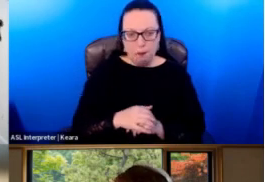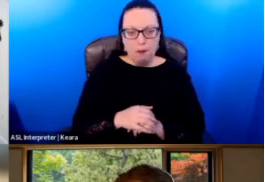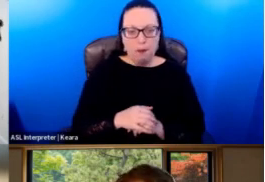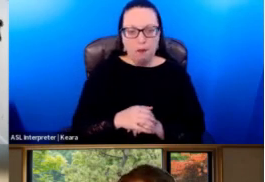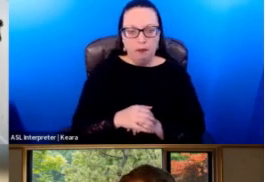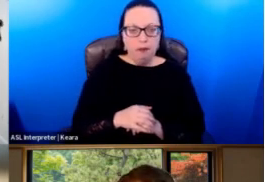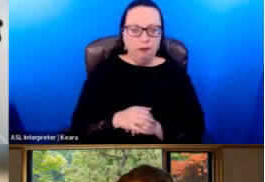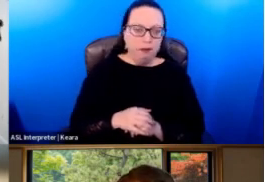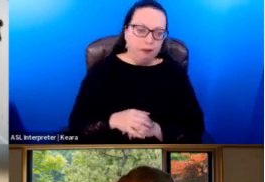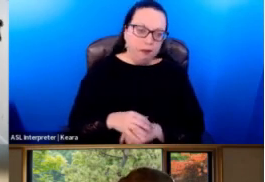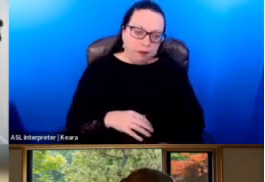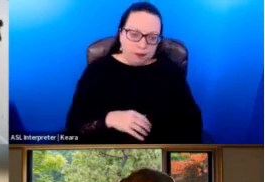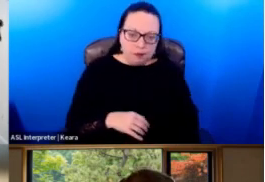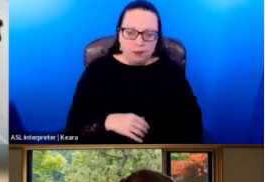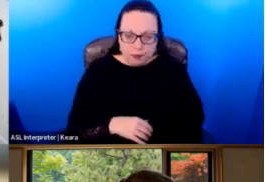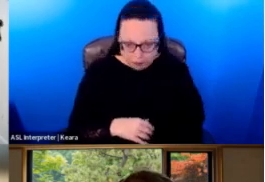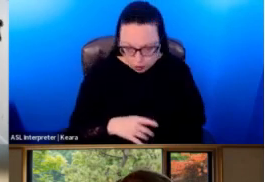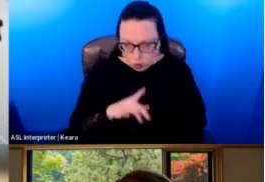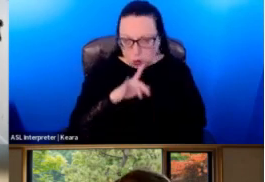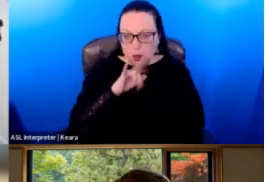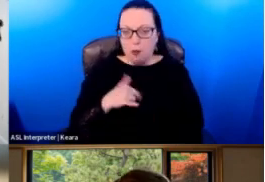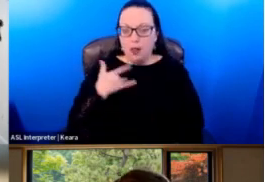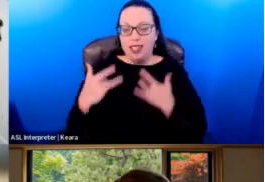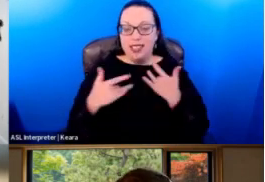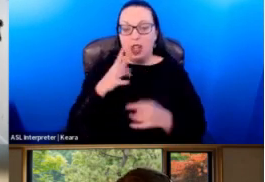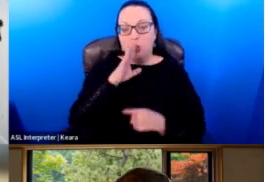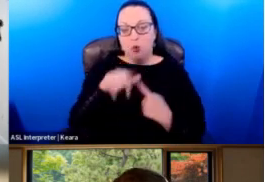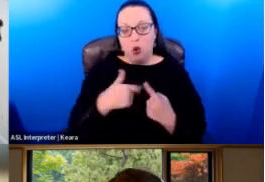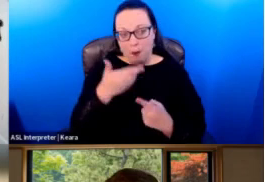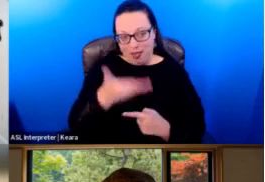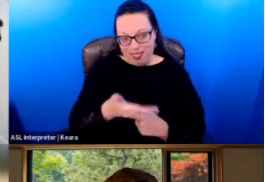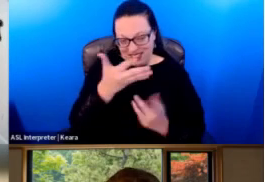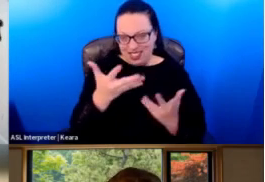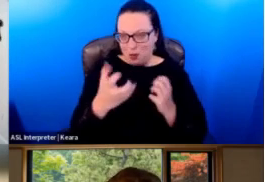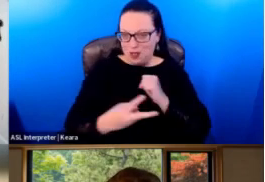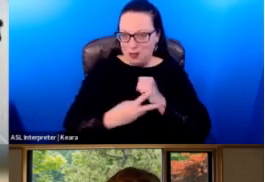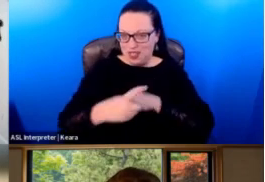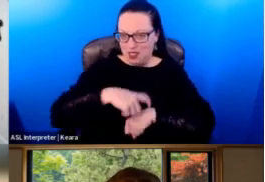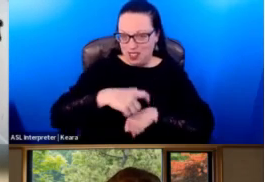right. So I'm really excited to talk about this. I want us to save some time just to take a deeper dive into this